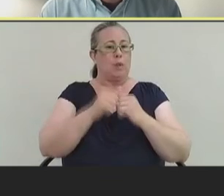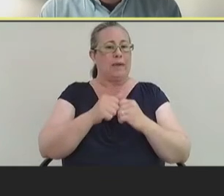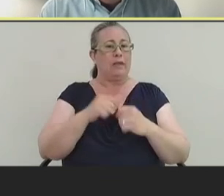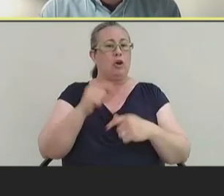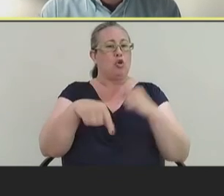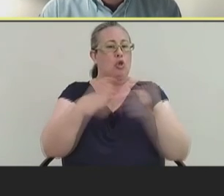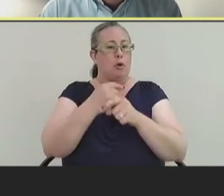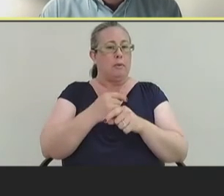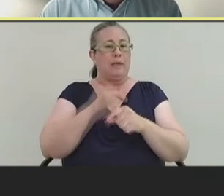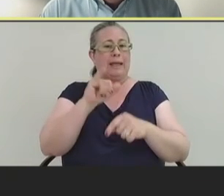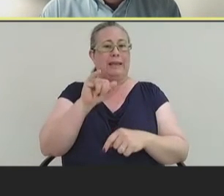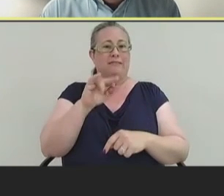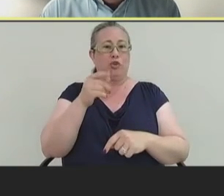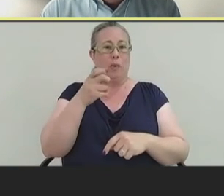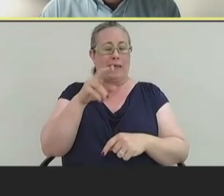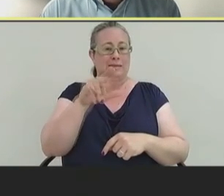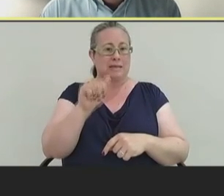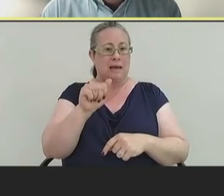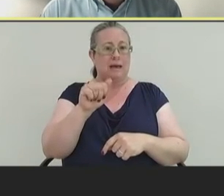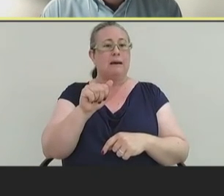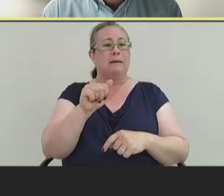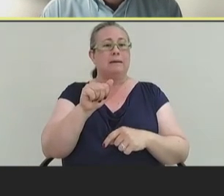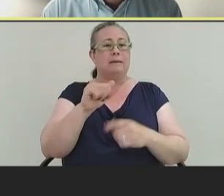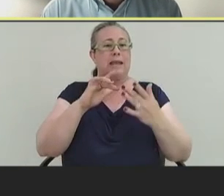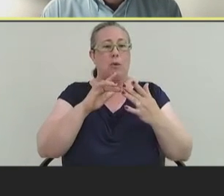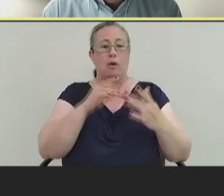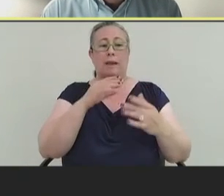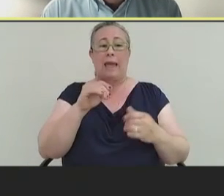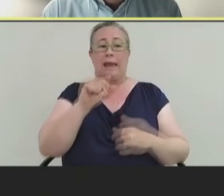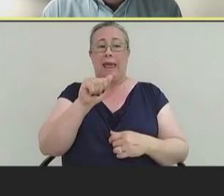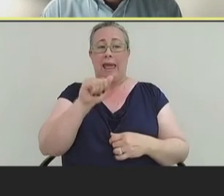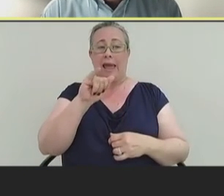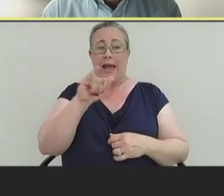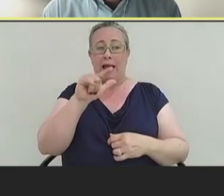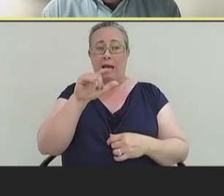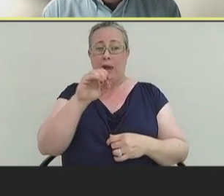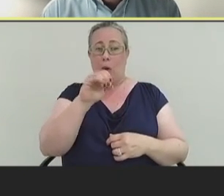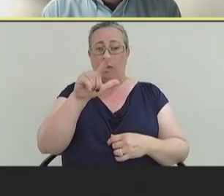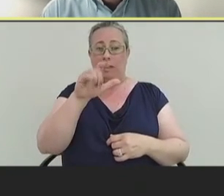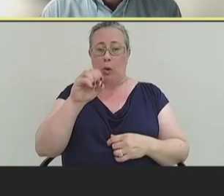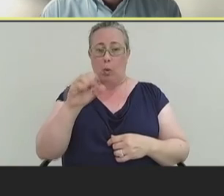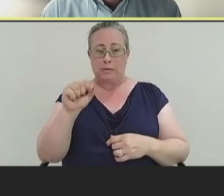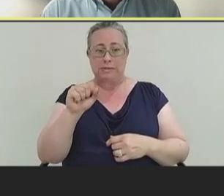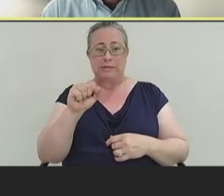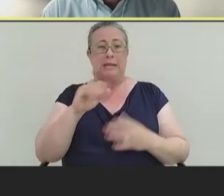Network and the newer AIOLOS network to better ascertain information for both our